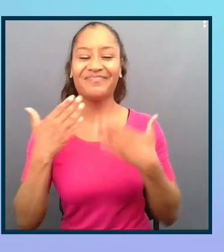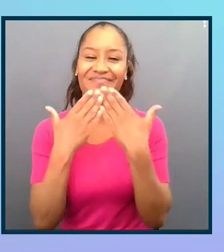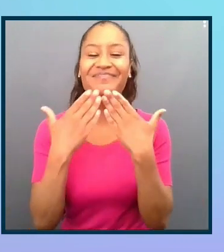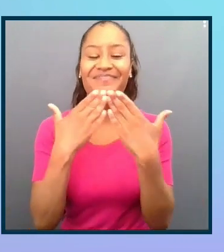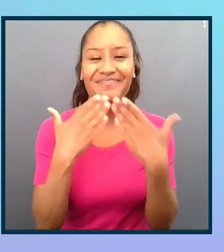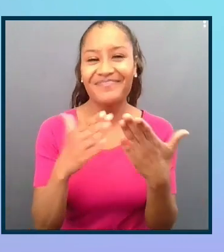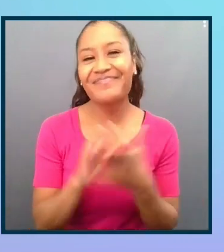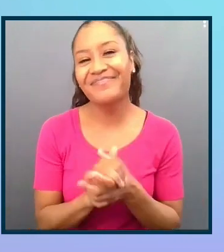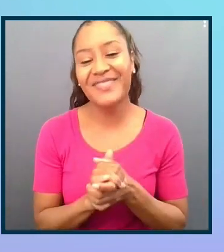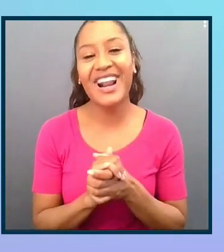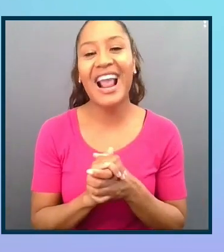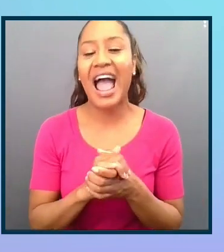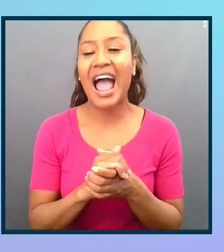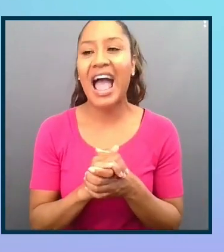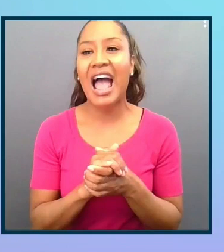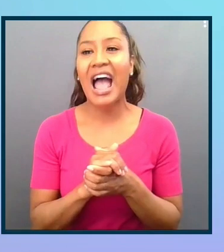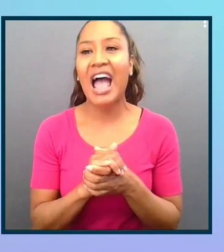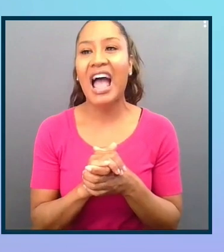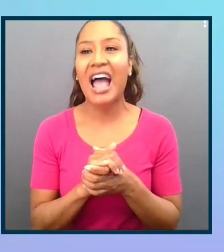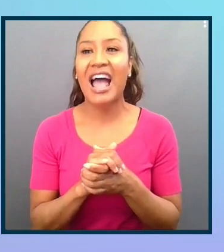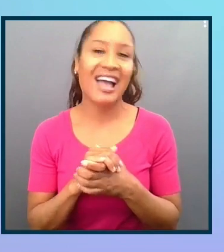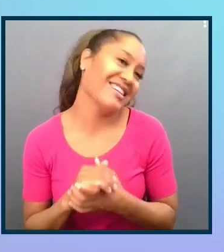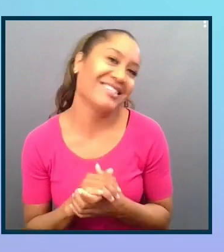I mean, I am obnoxiously active on Twitter.